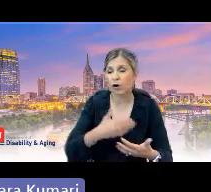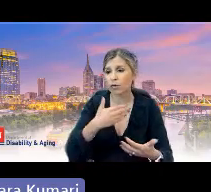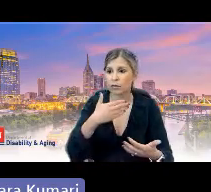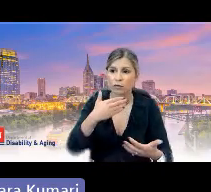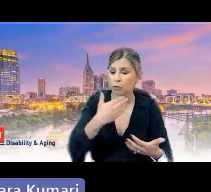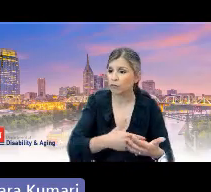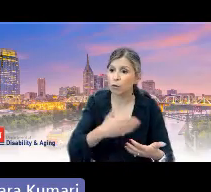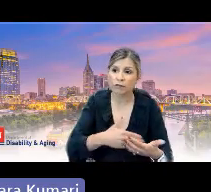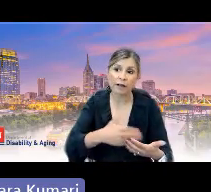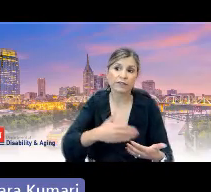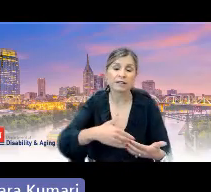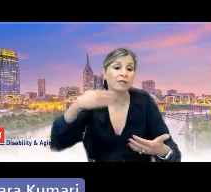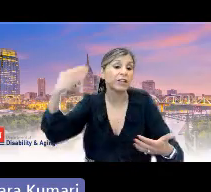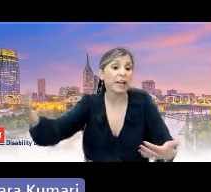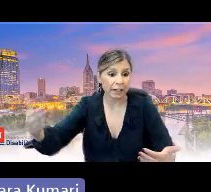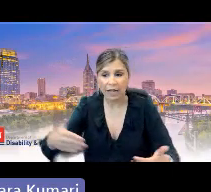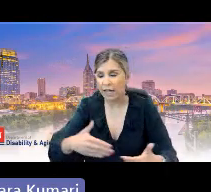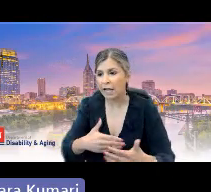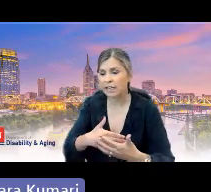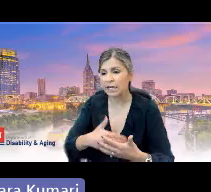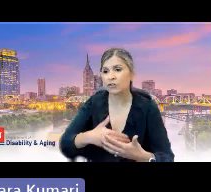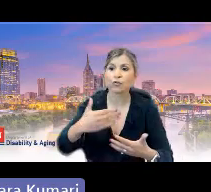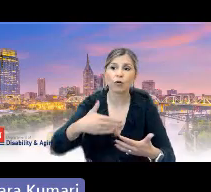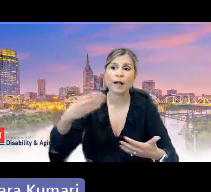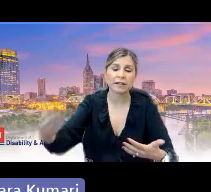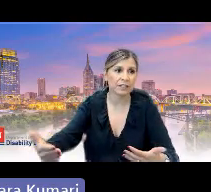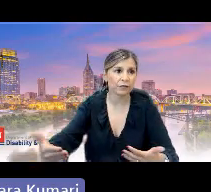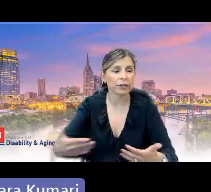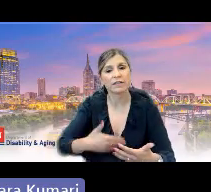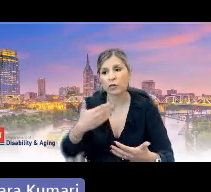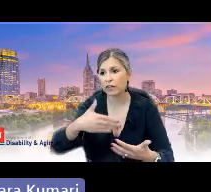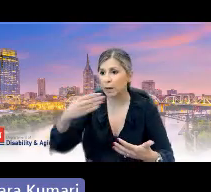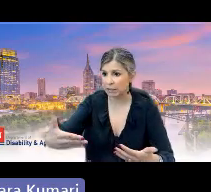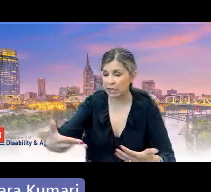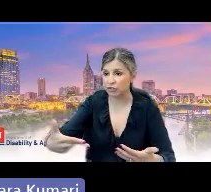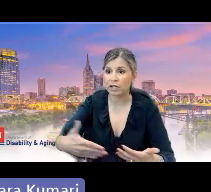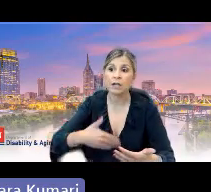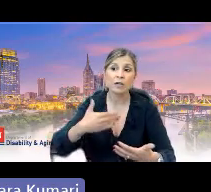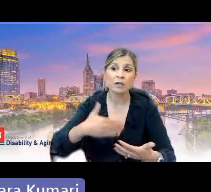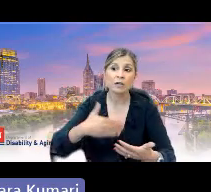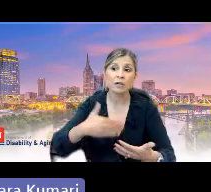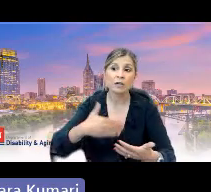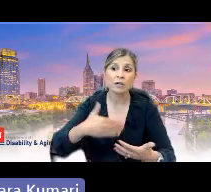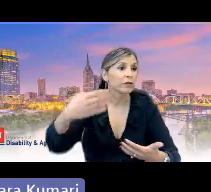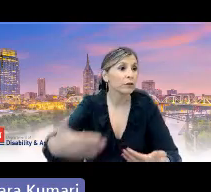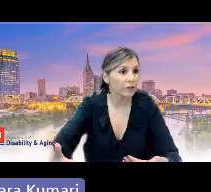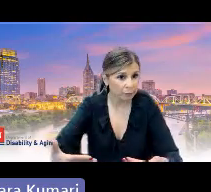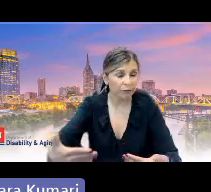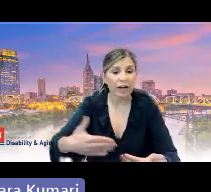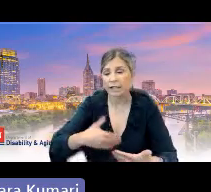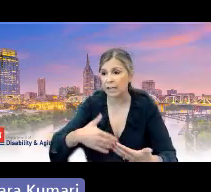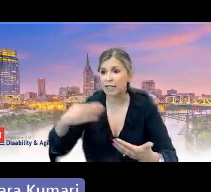There are, there's Group 4,5,6,7, and 8 and each group has a different service population, different services provided and then a